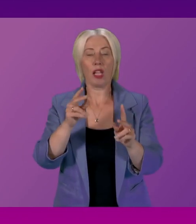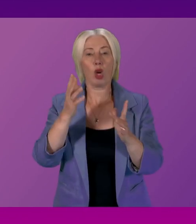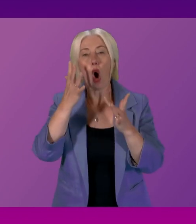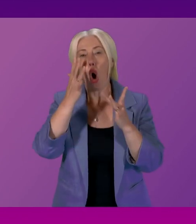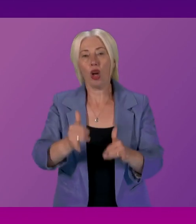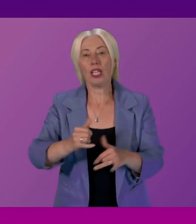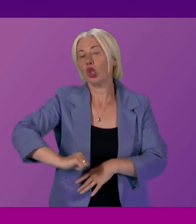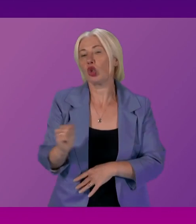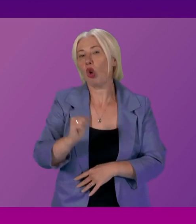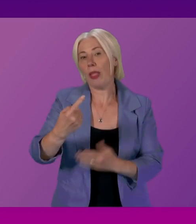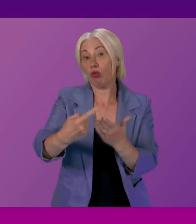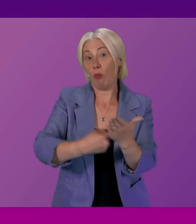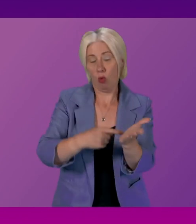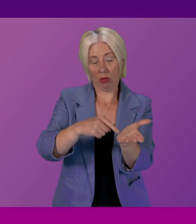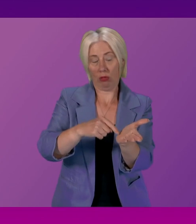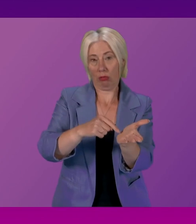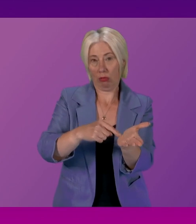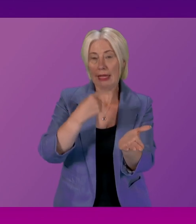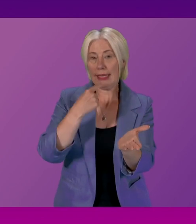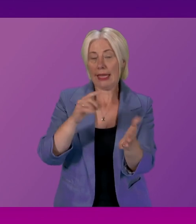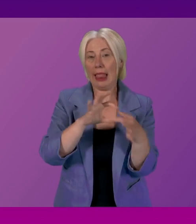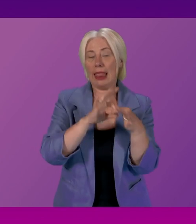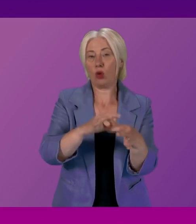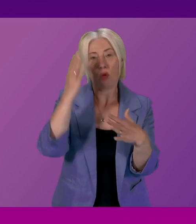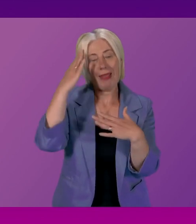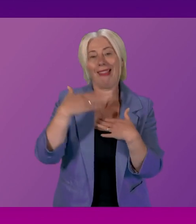report on mental health says: